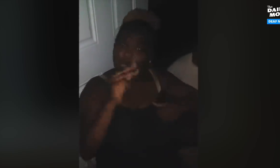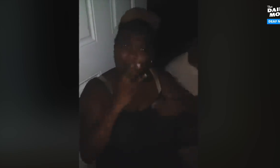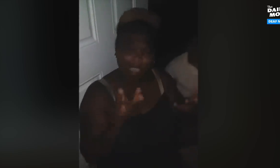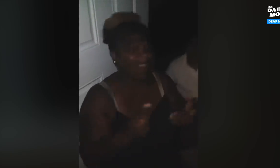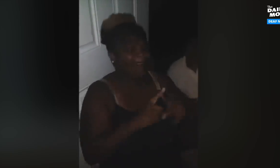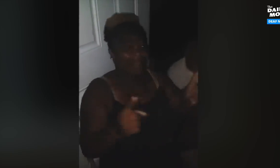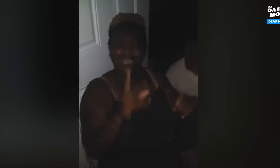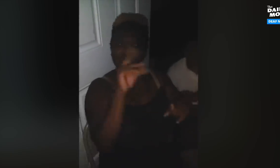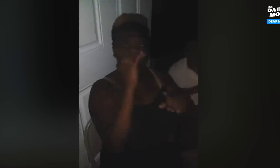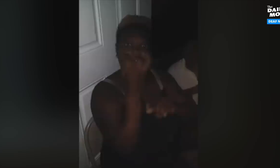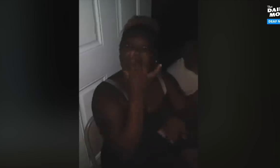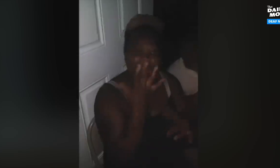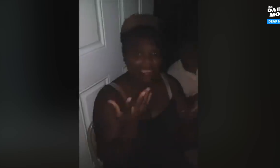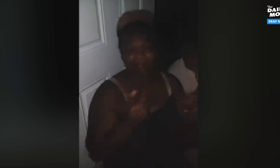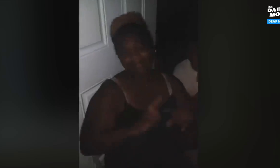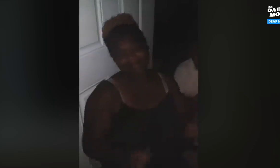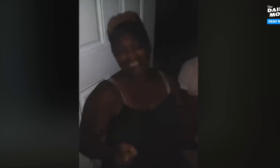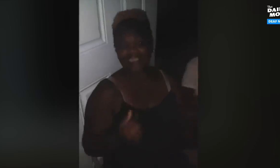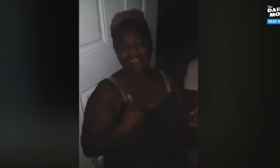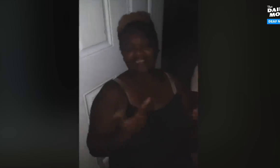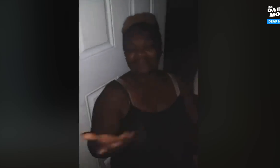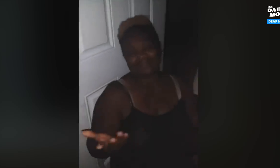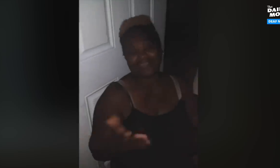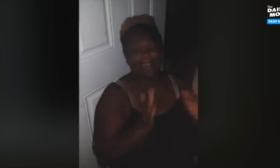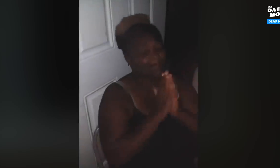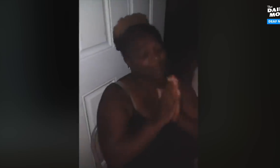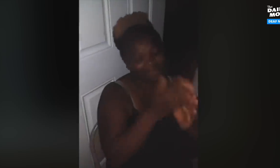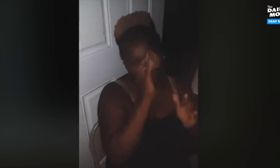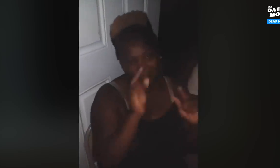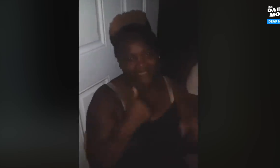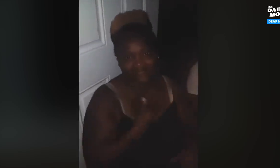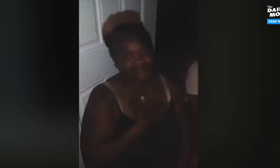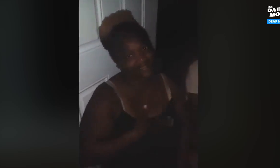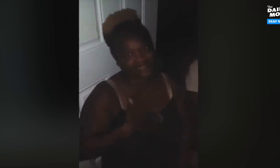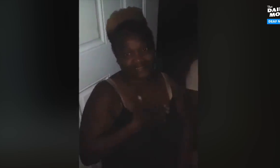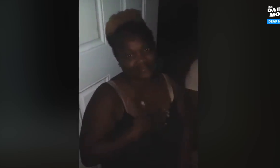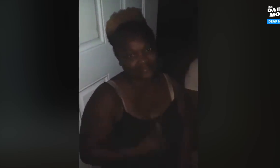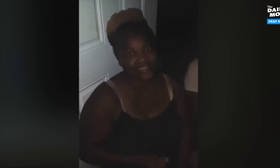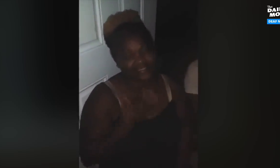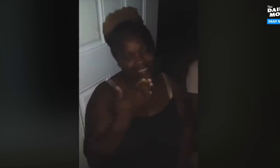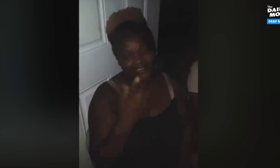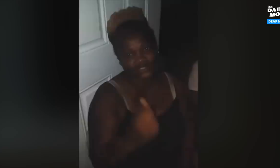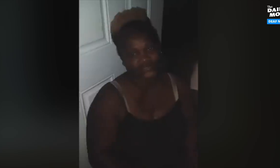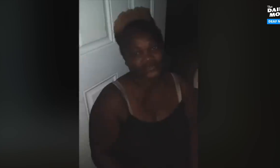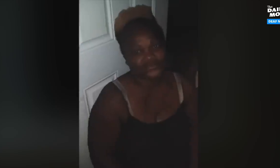No light. I'm praying for God, please. Thank you.